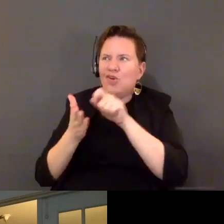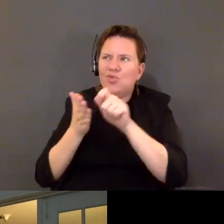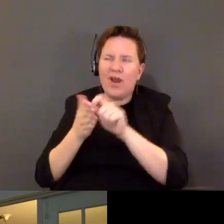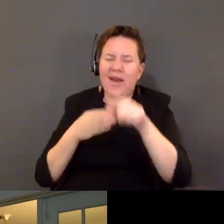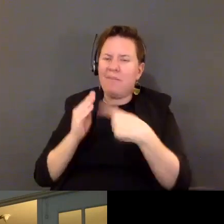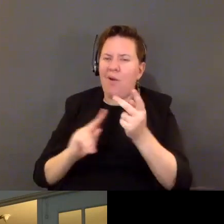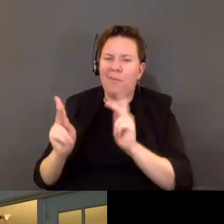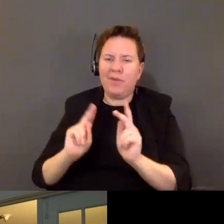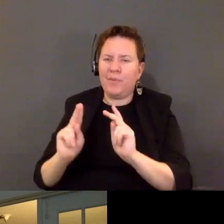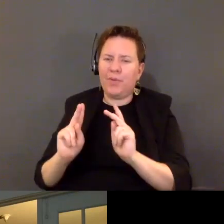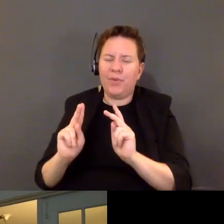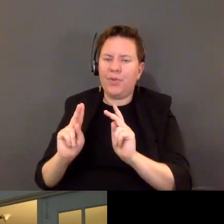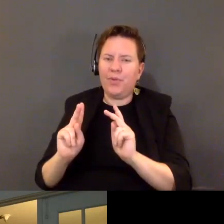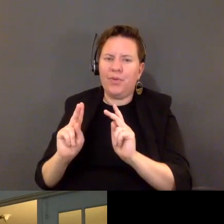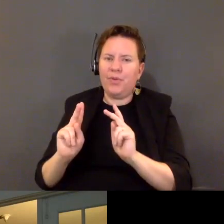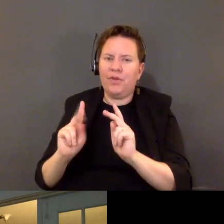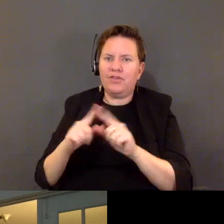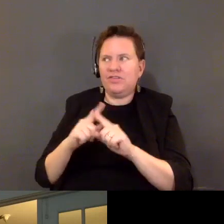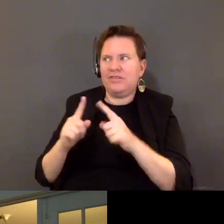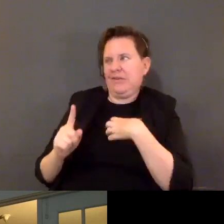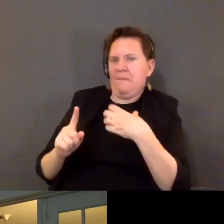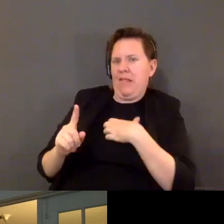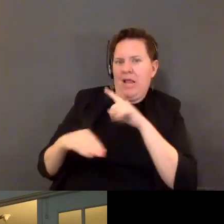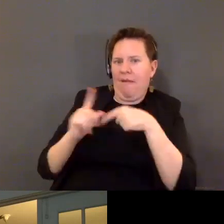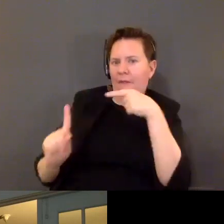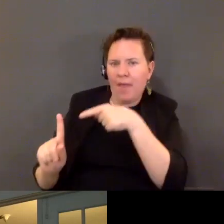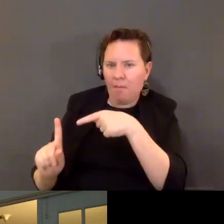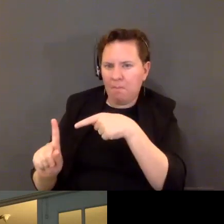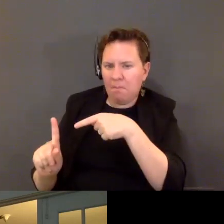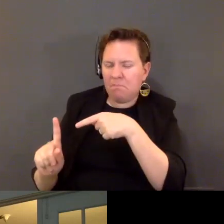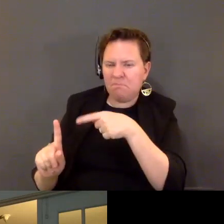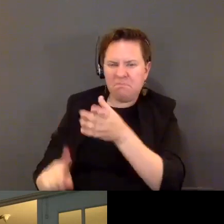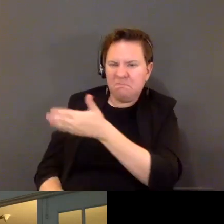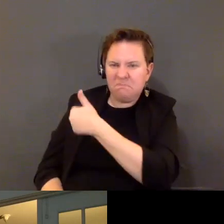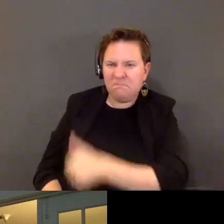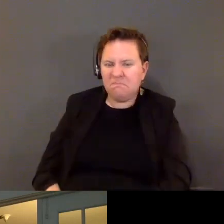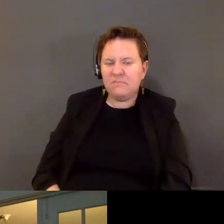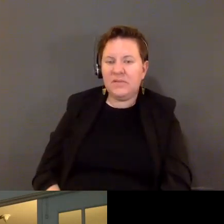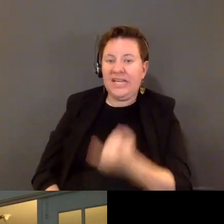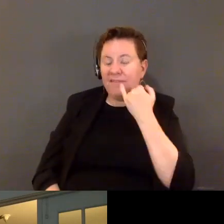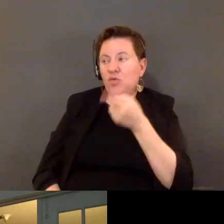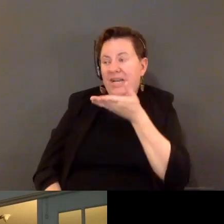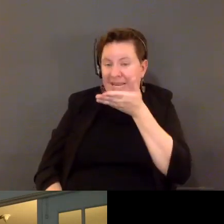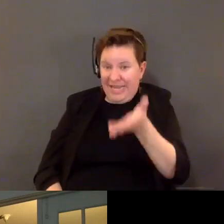um in order to complain about them you know it's if you were in the book it was because you changed